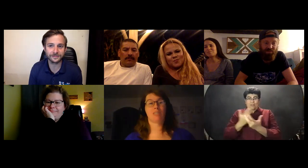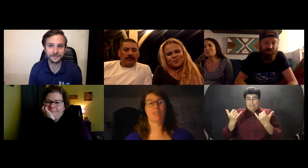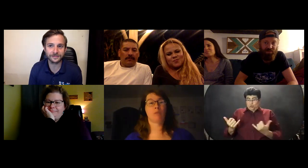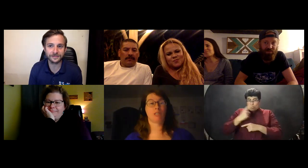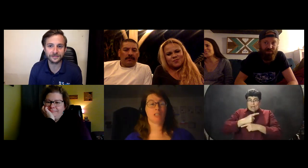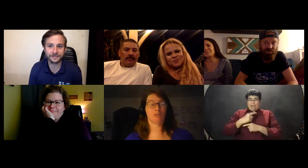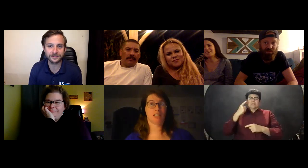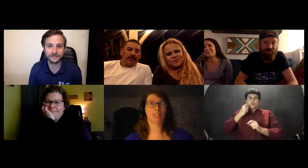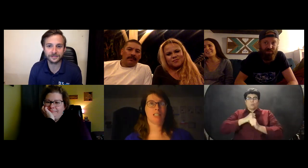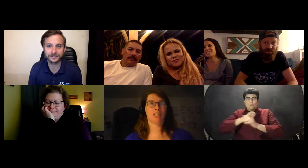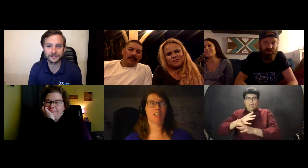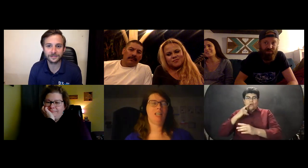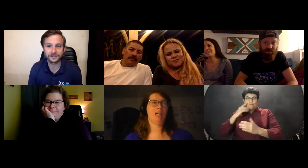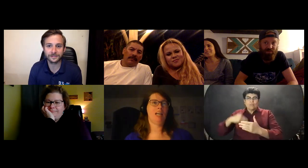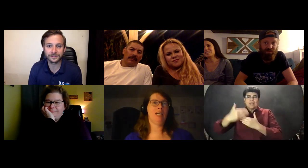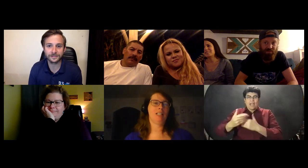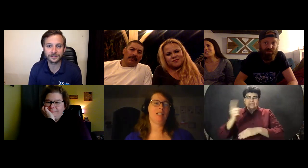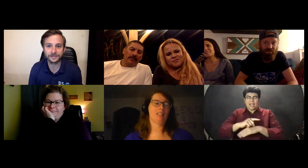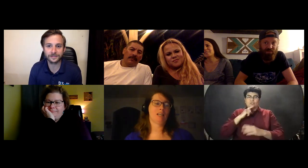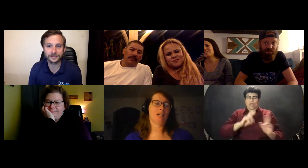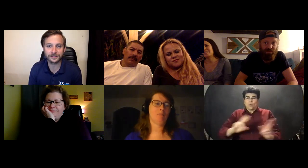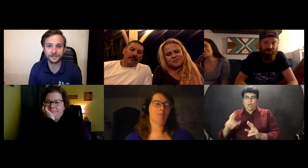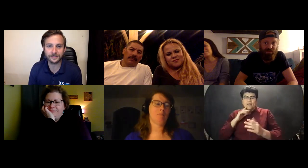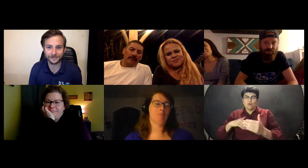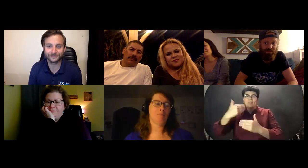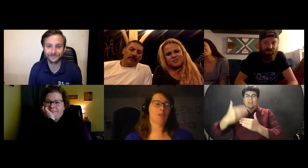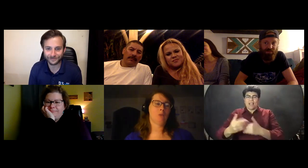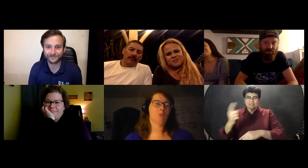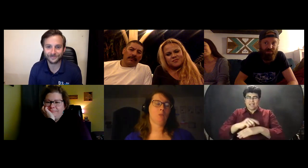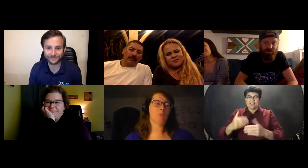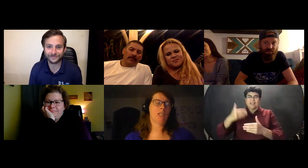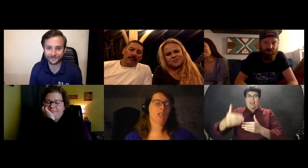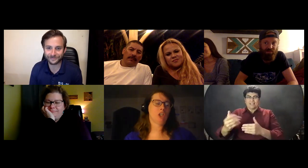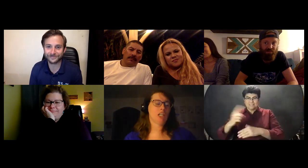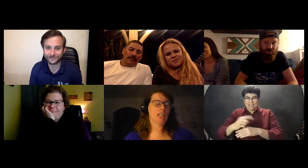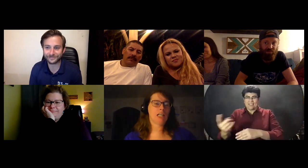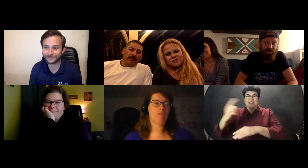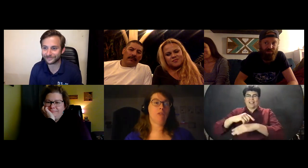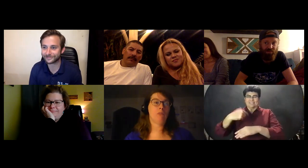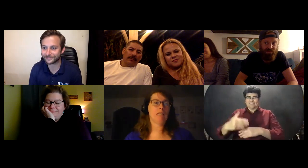prepares us for the next stage